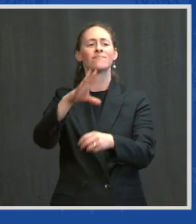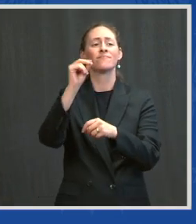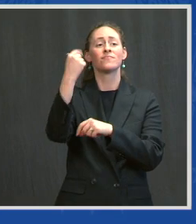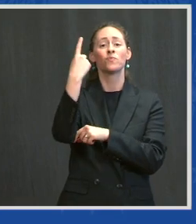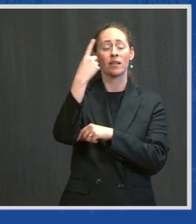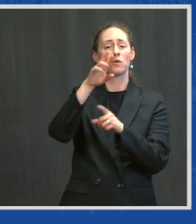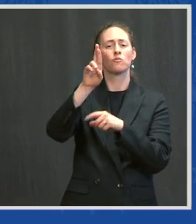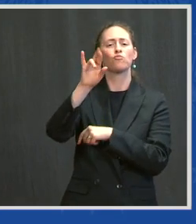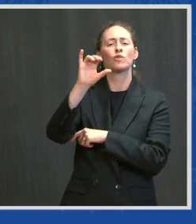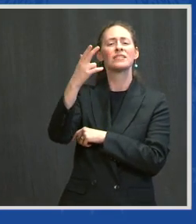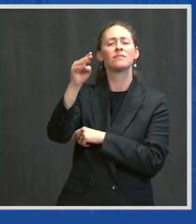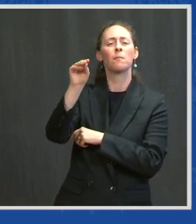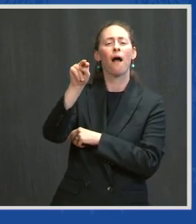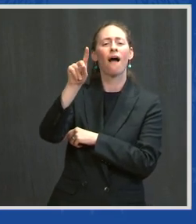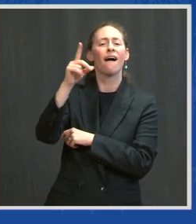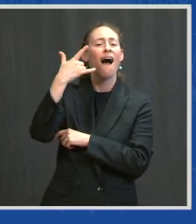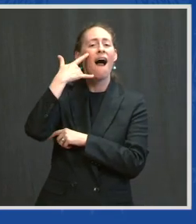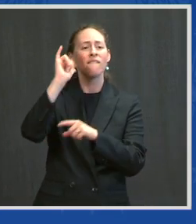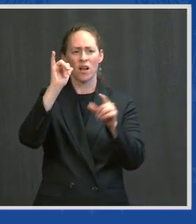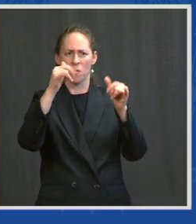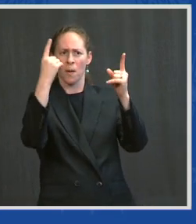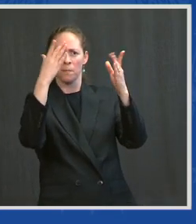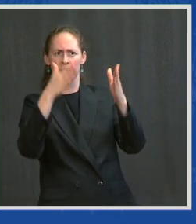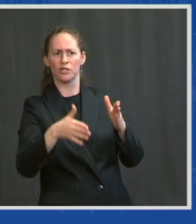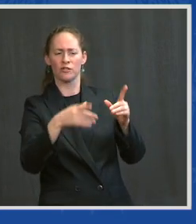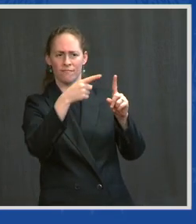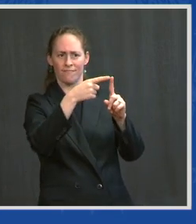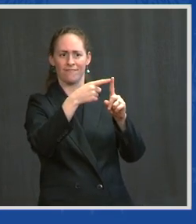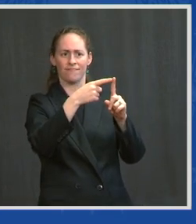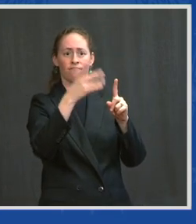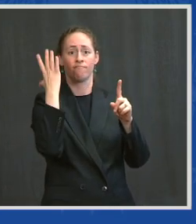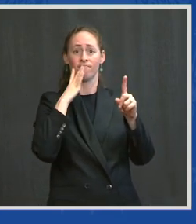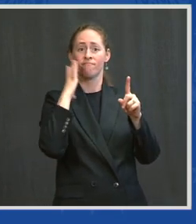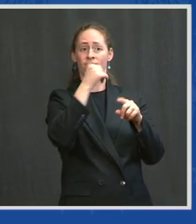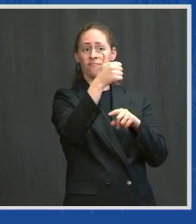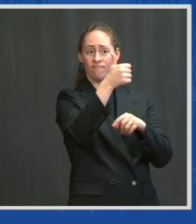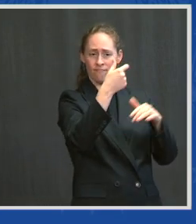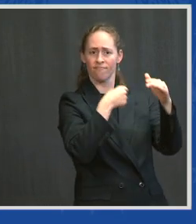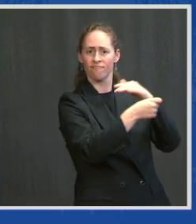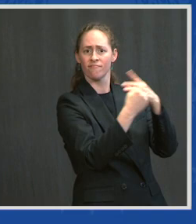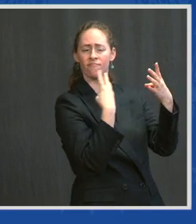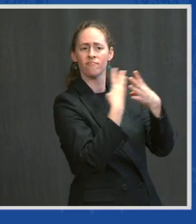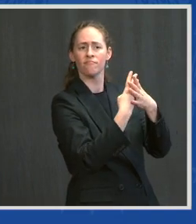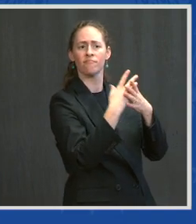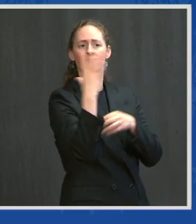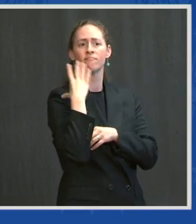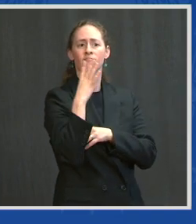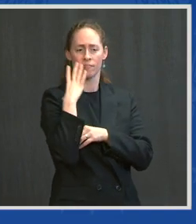Eddie was formerly incarcerated for gun homicide, and DeVone lost his brother to gun violence.